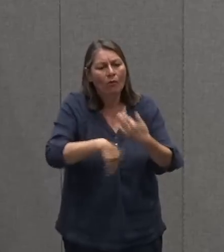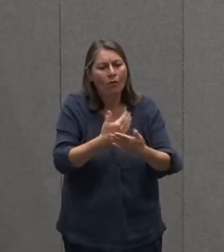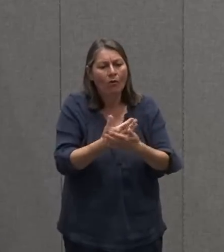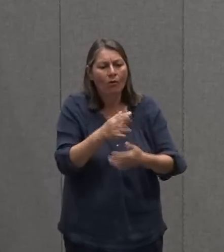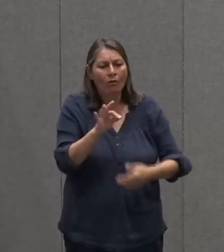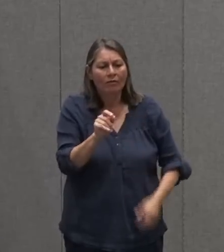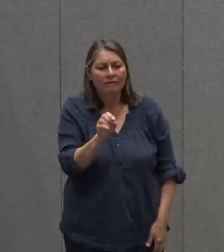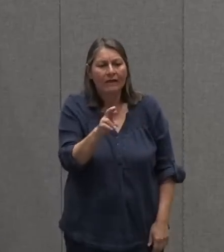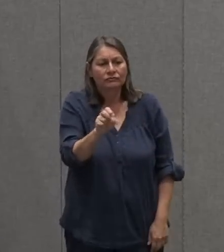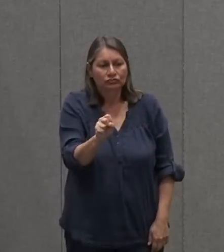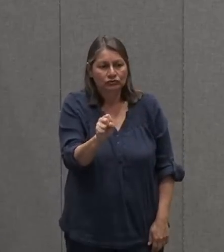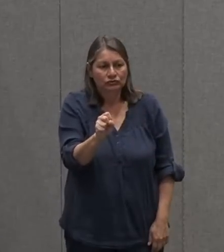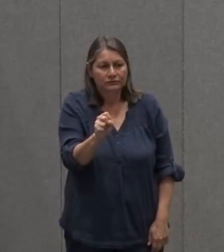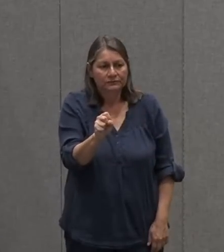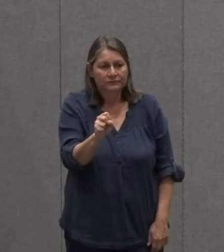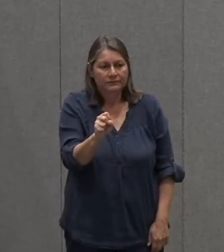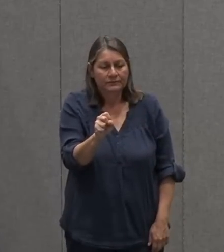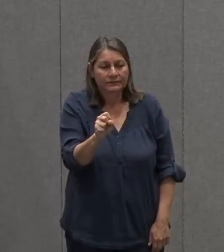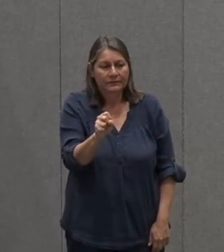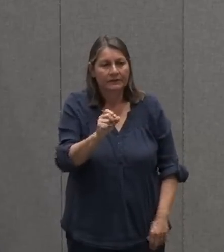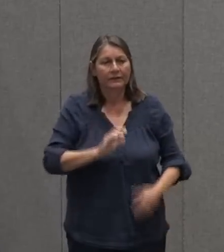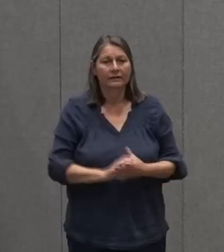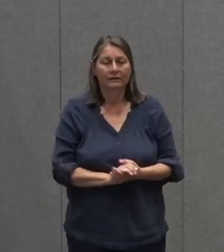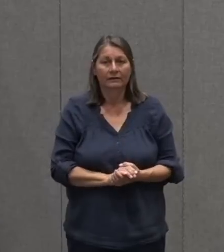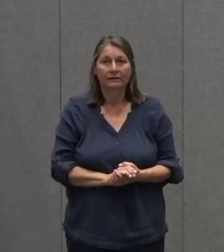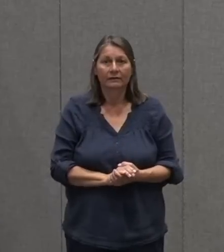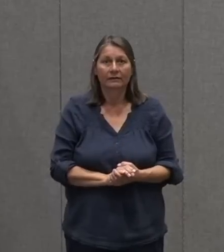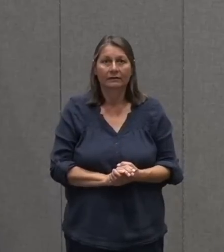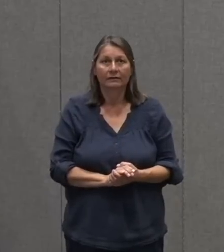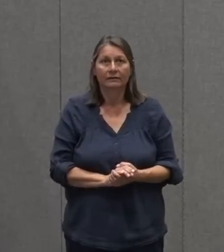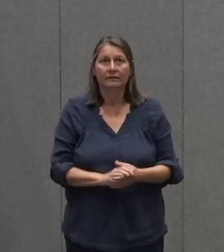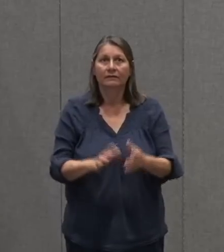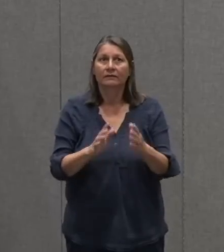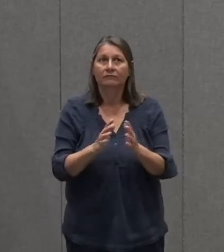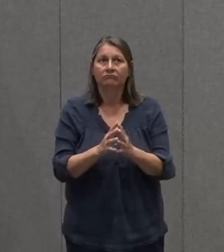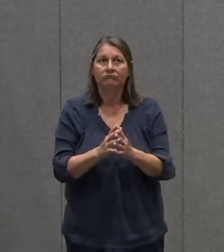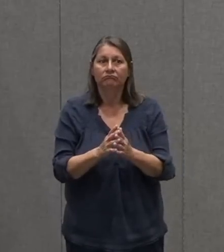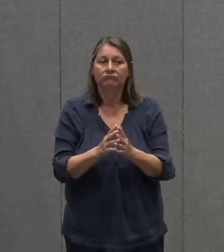Could you have just started with one